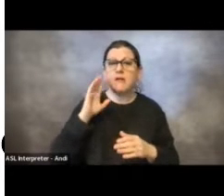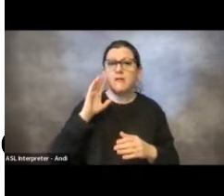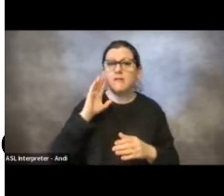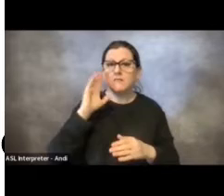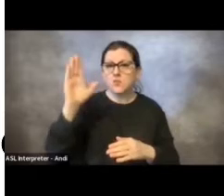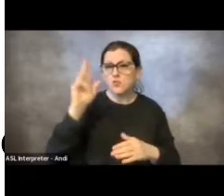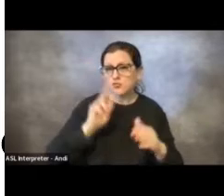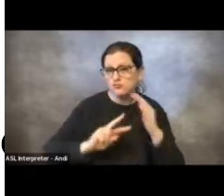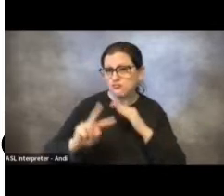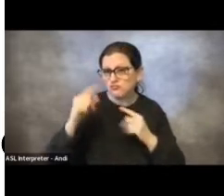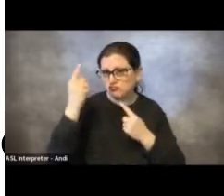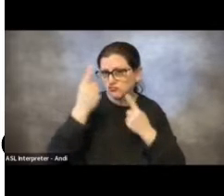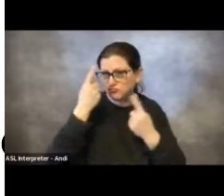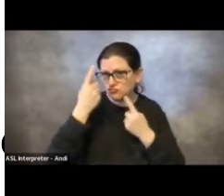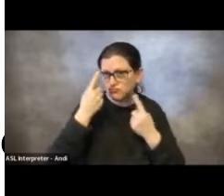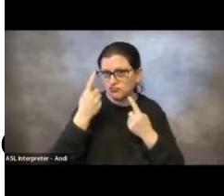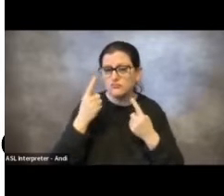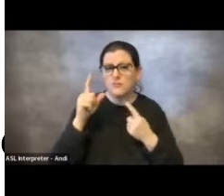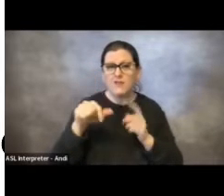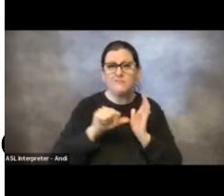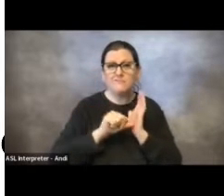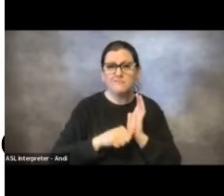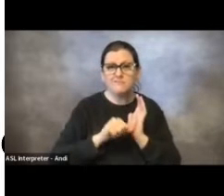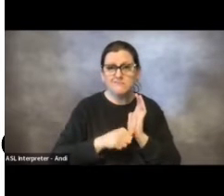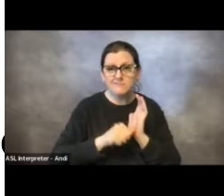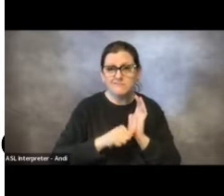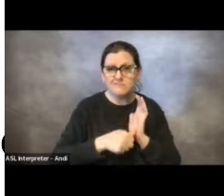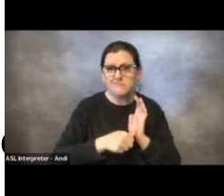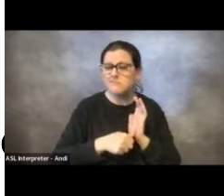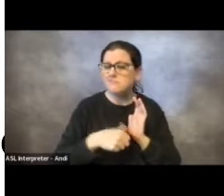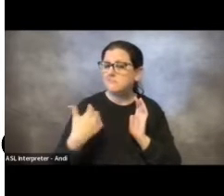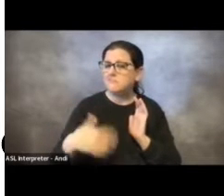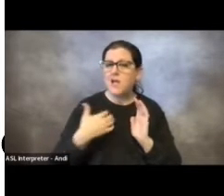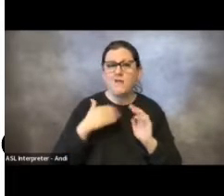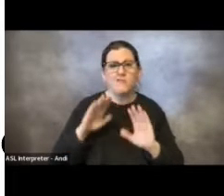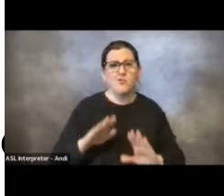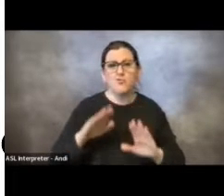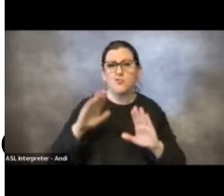you know, I have to always emphasize that there, you know, there are great guidelines for